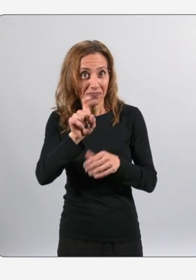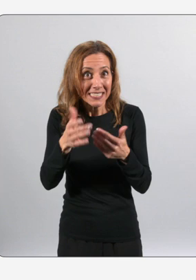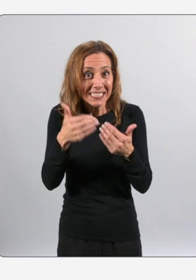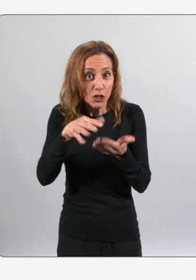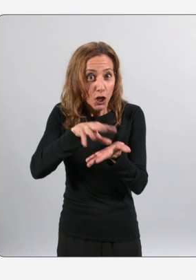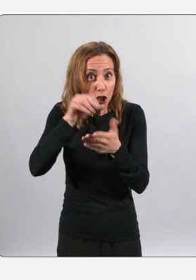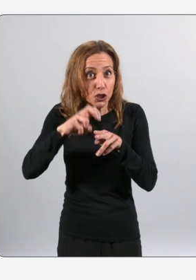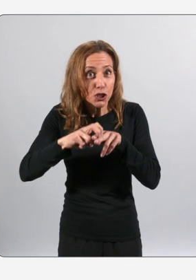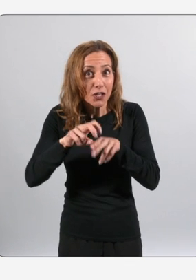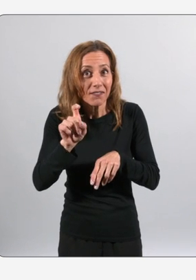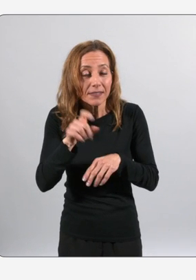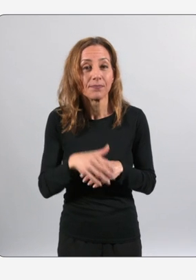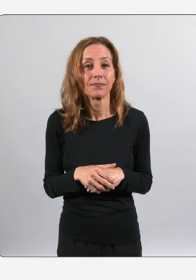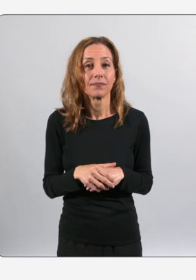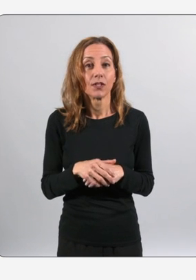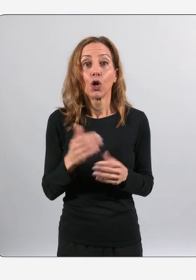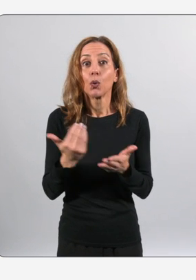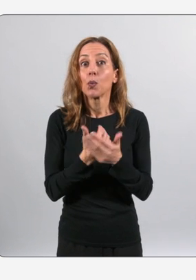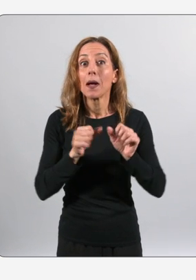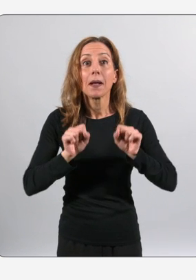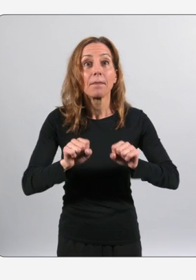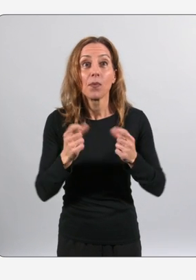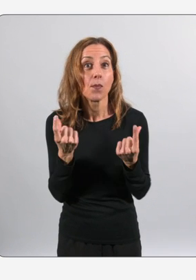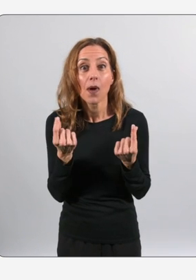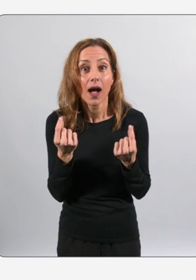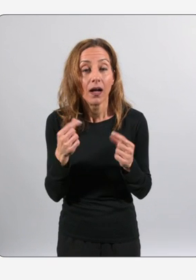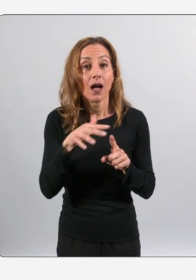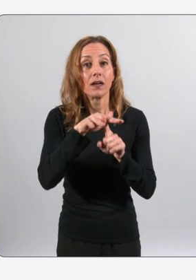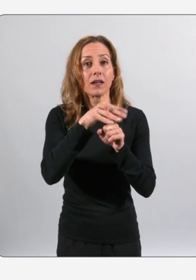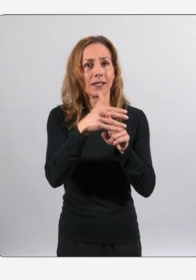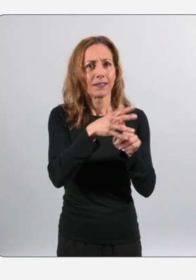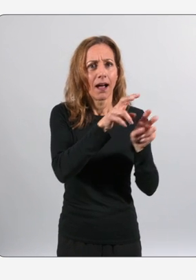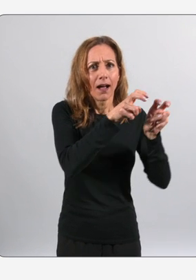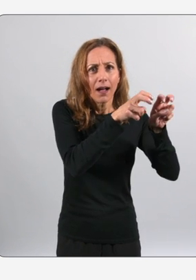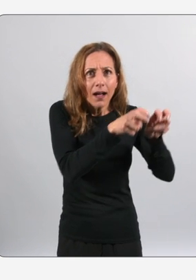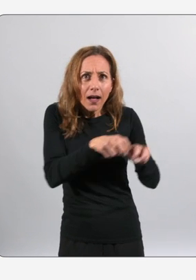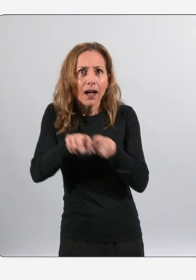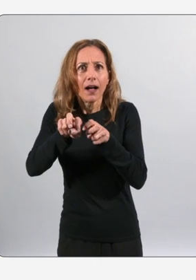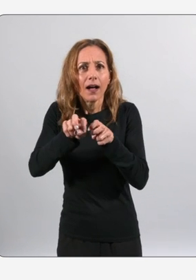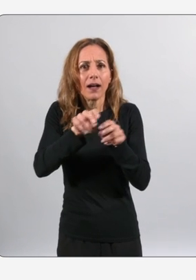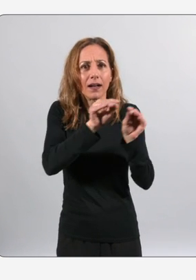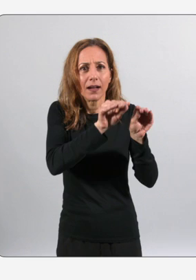The new capability here is that the context is carried over from question to question.